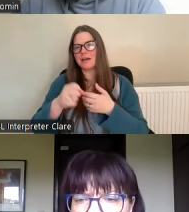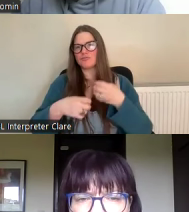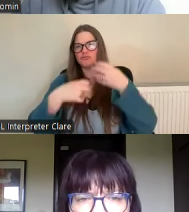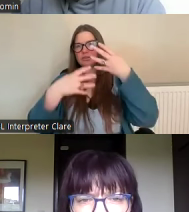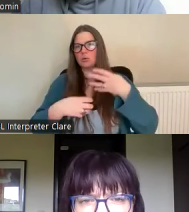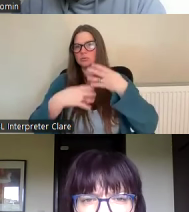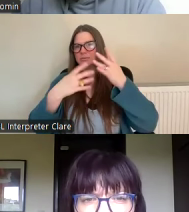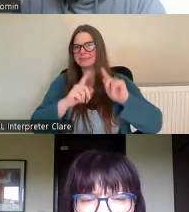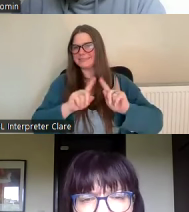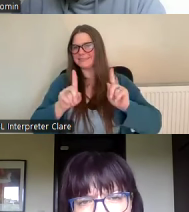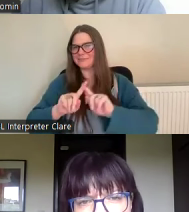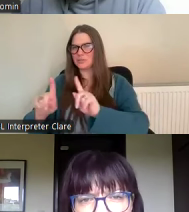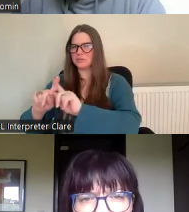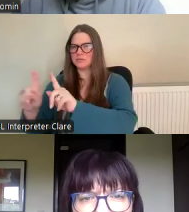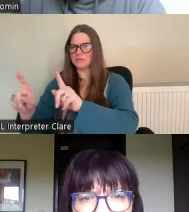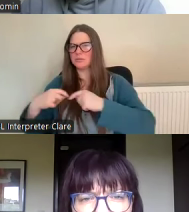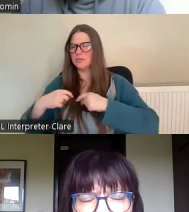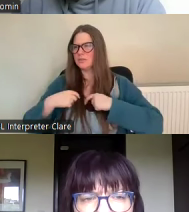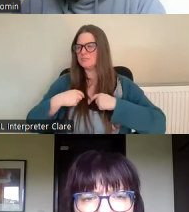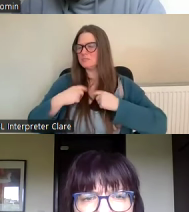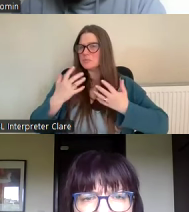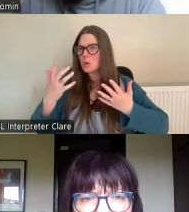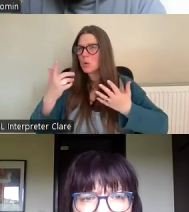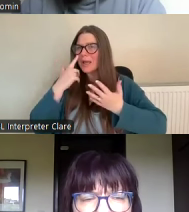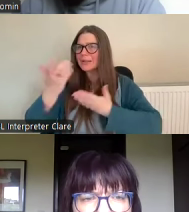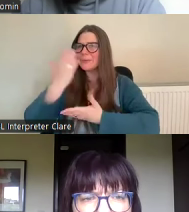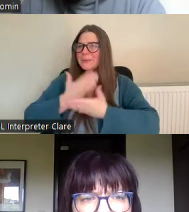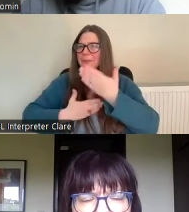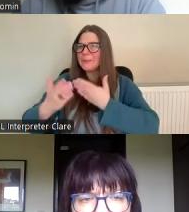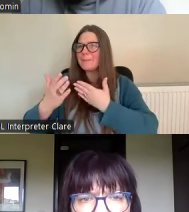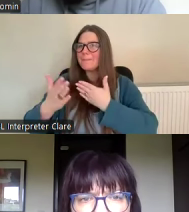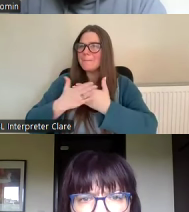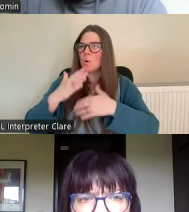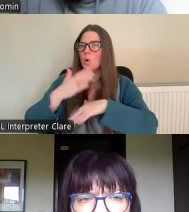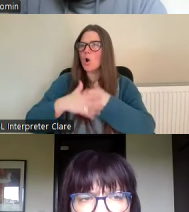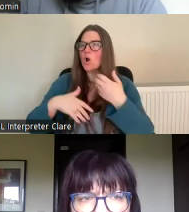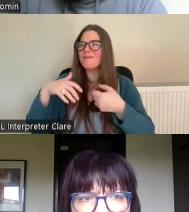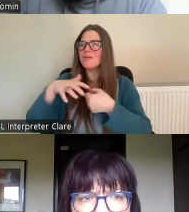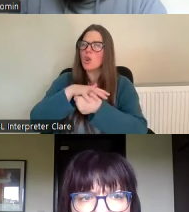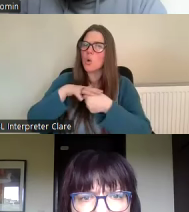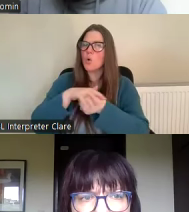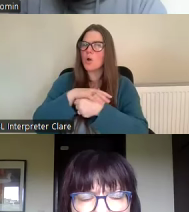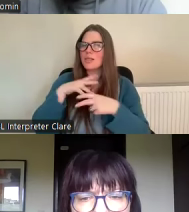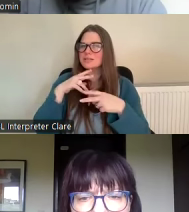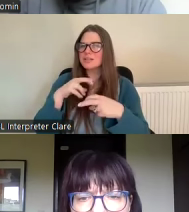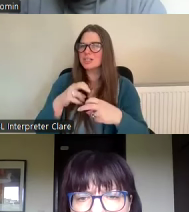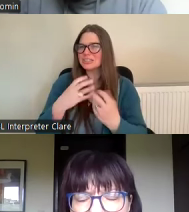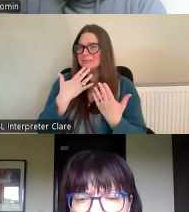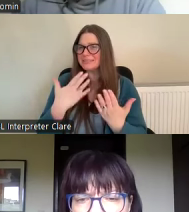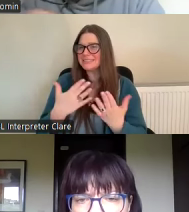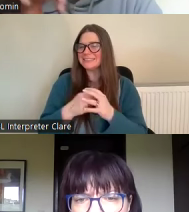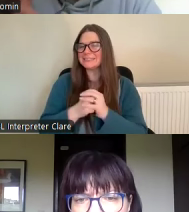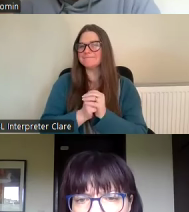What is your take on the local search? Yes, so there's a couple of different things